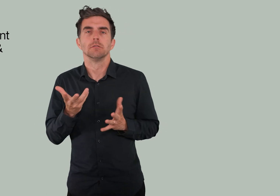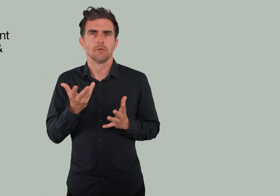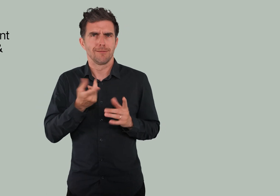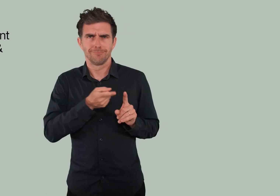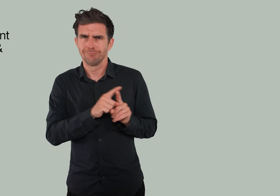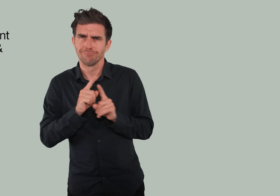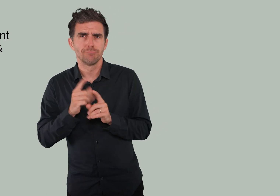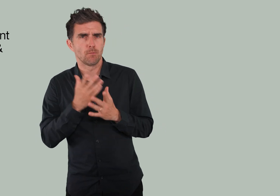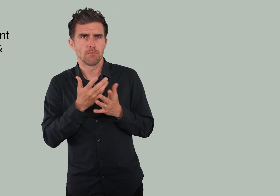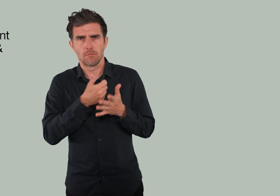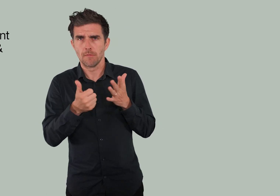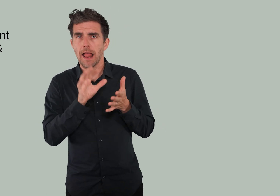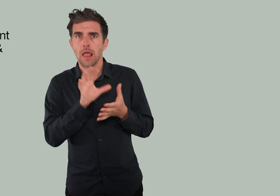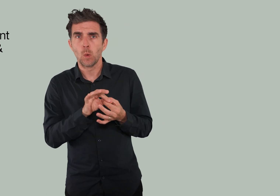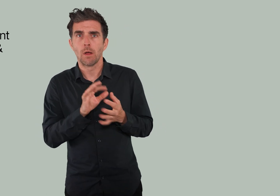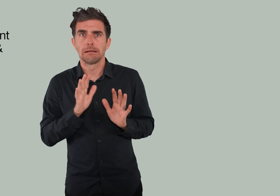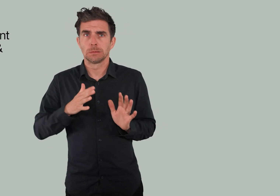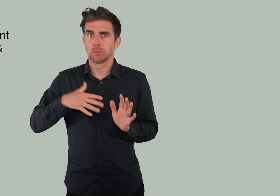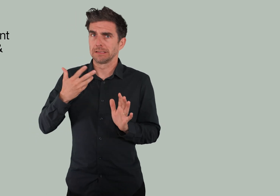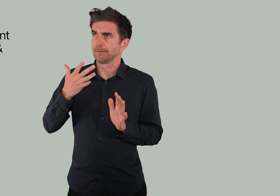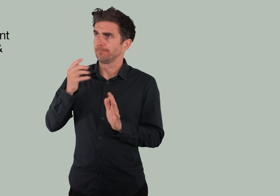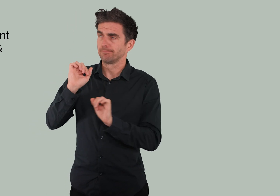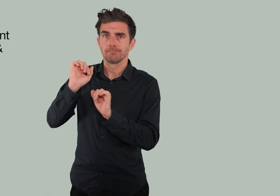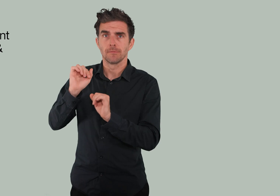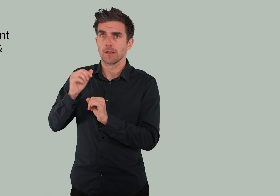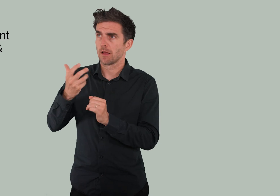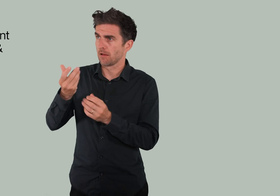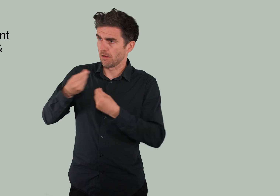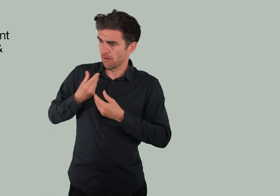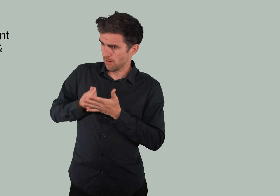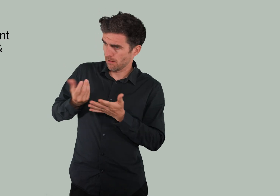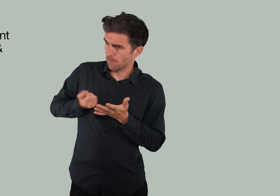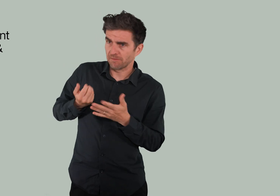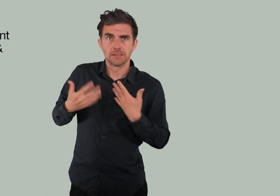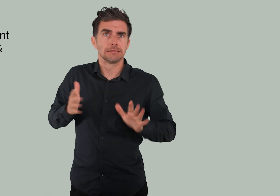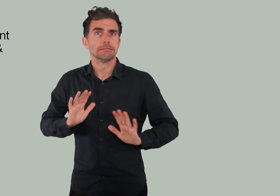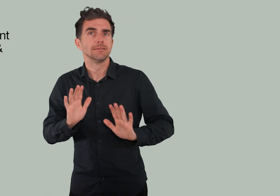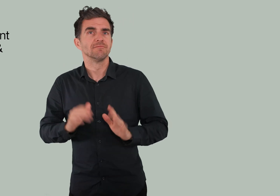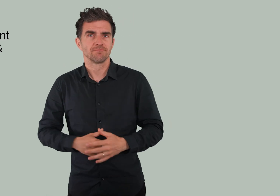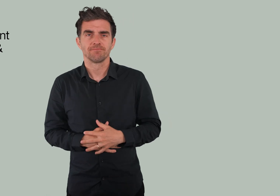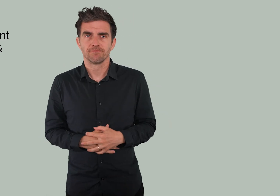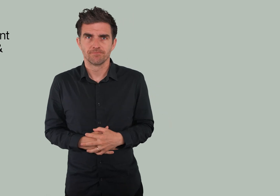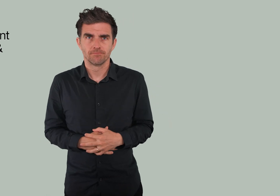(often linked to not wanting to claim state benefits).